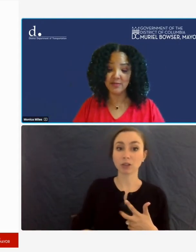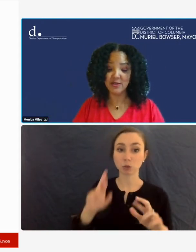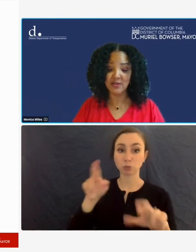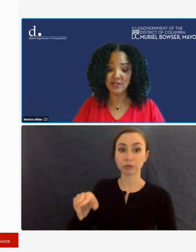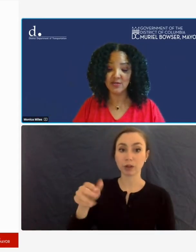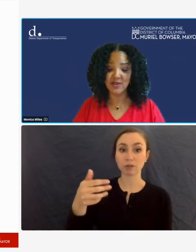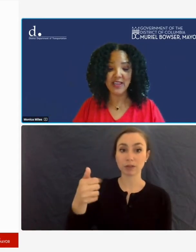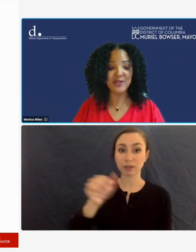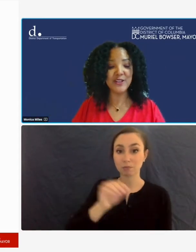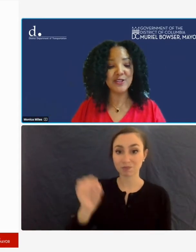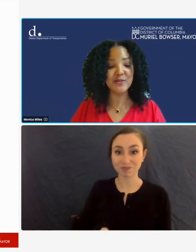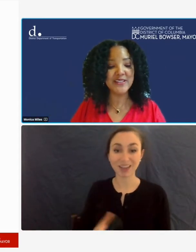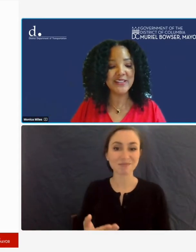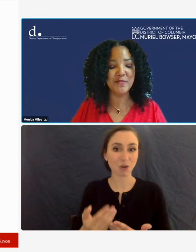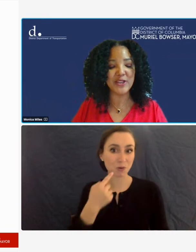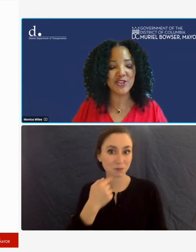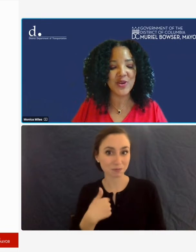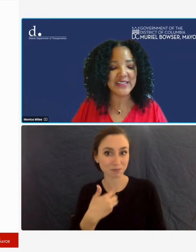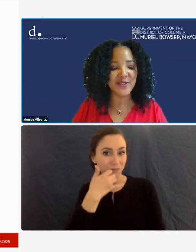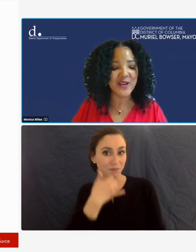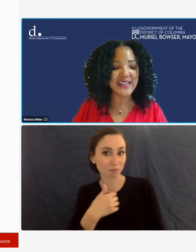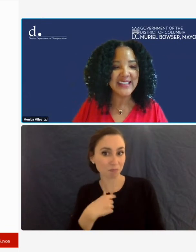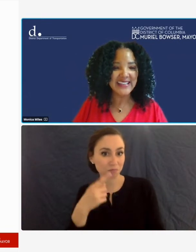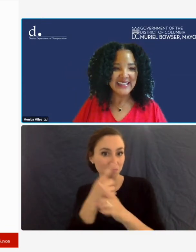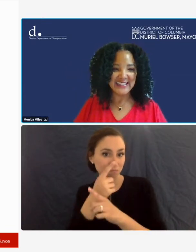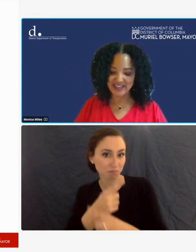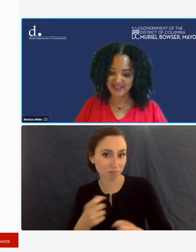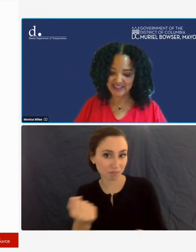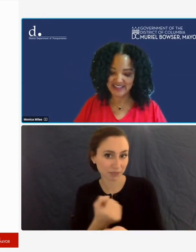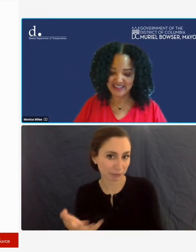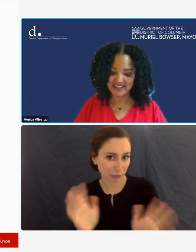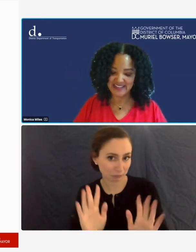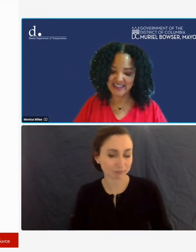this is the wrong calculation let me make sure i did it right so let's see that one